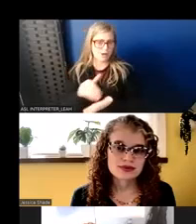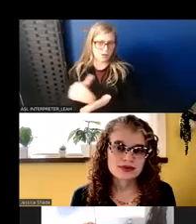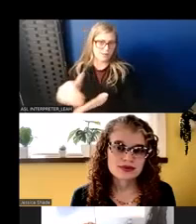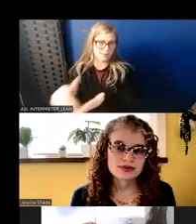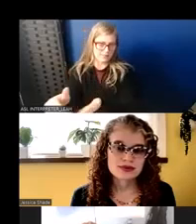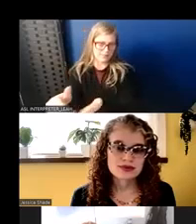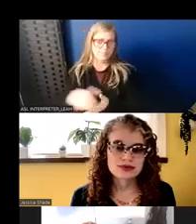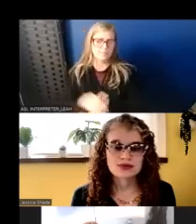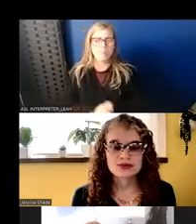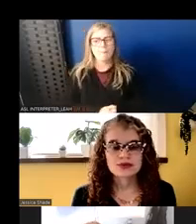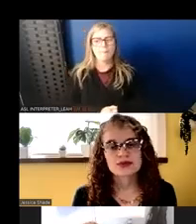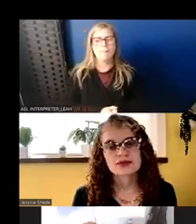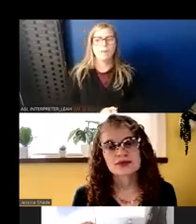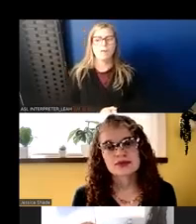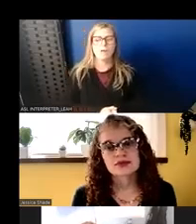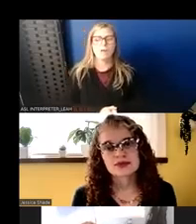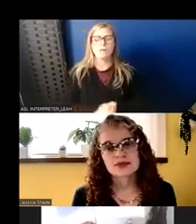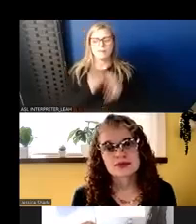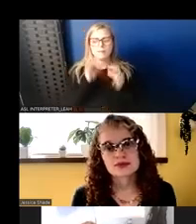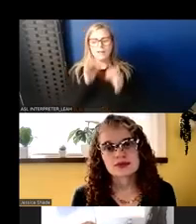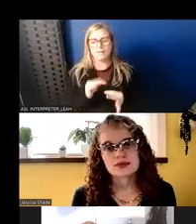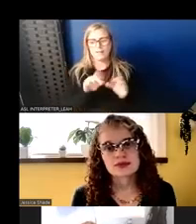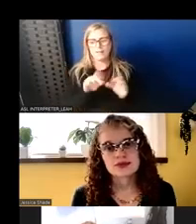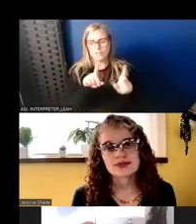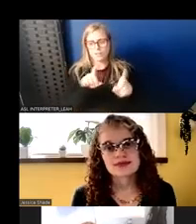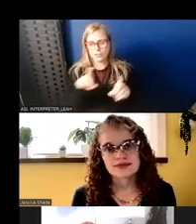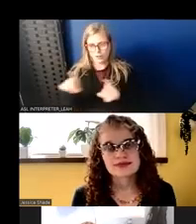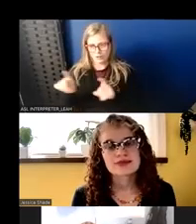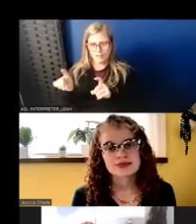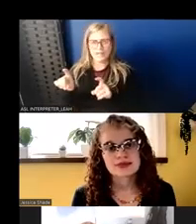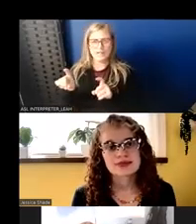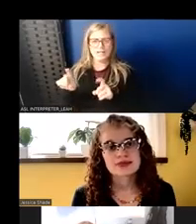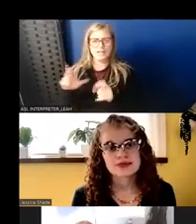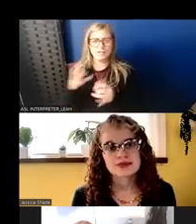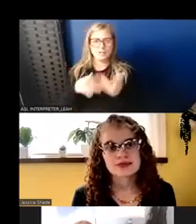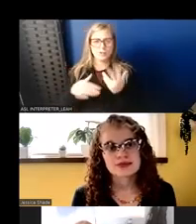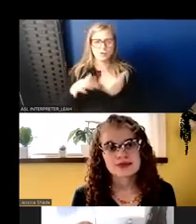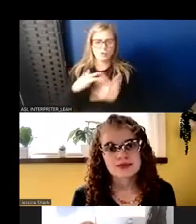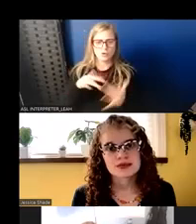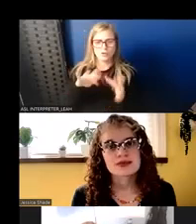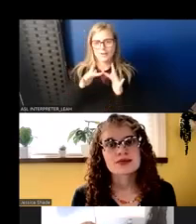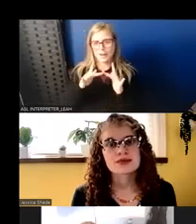So definitely surveys and social network analysis is a big part of our assessment.